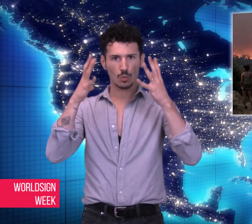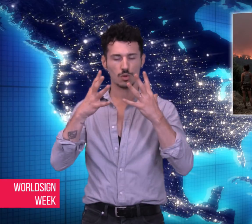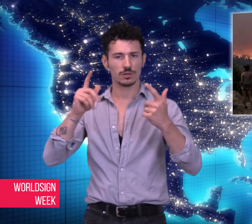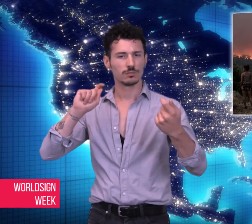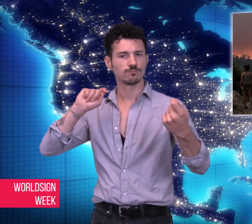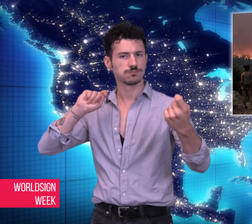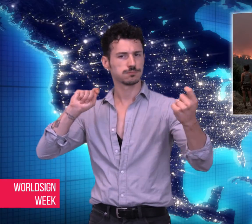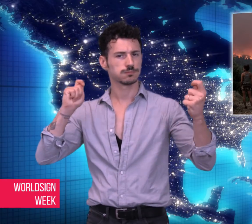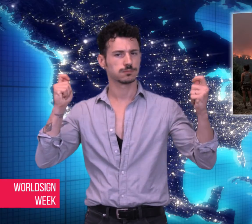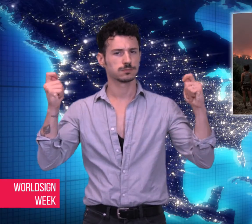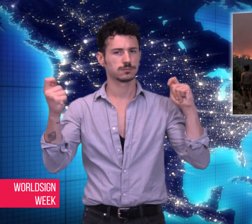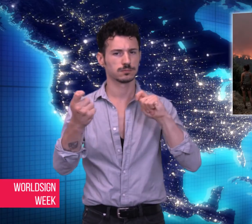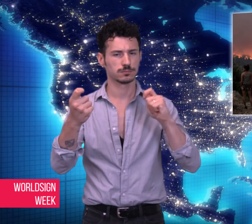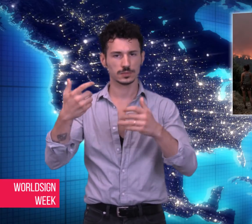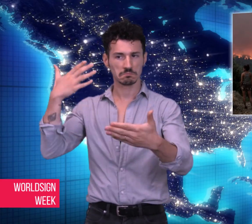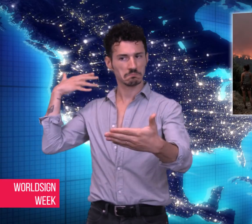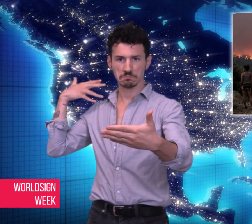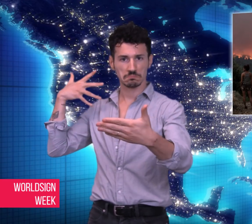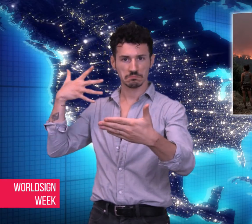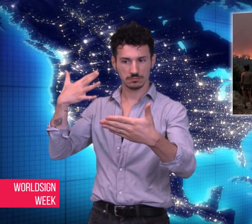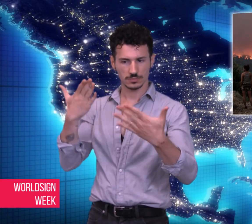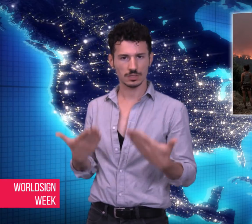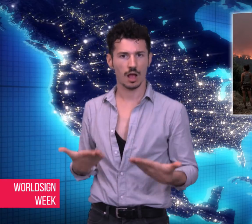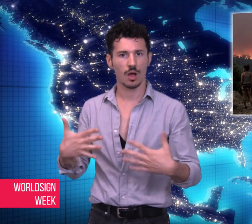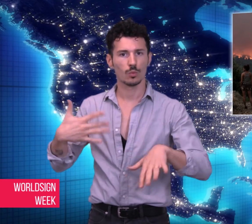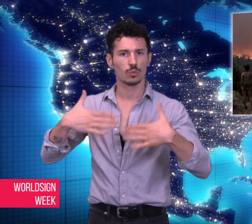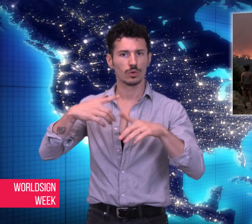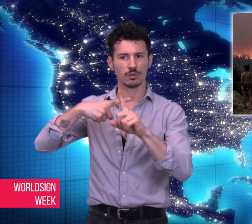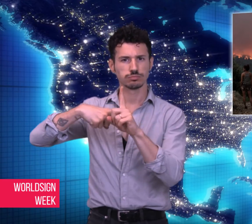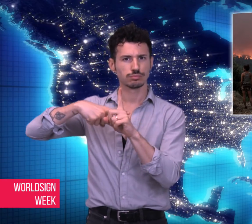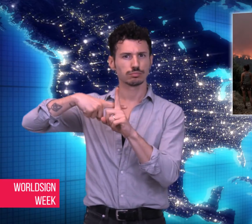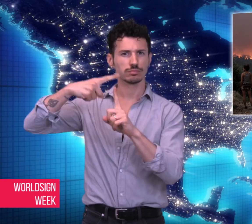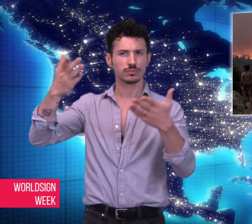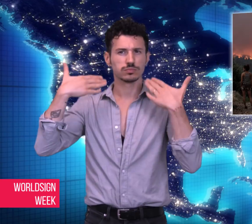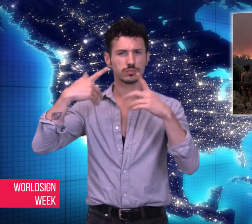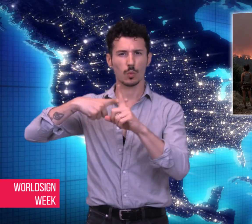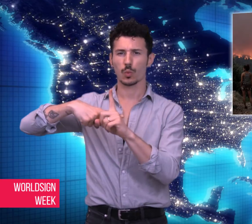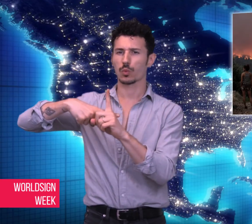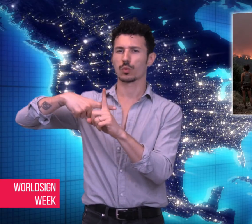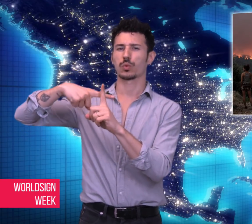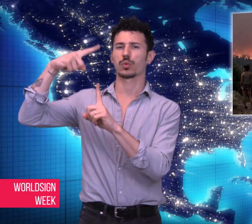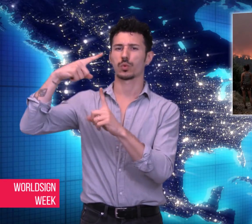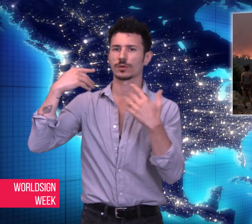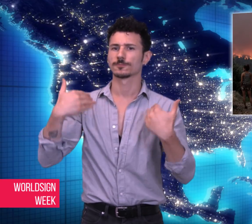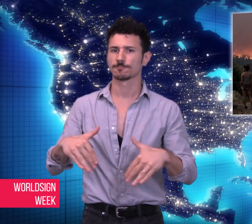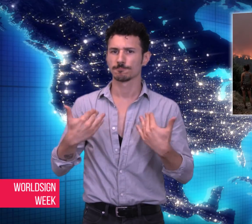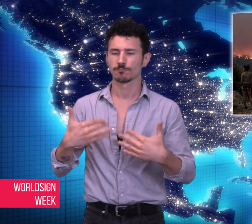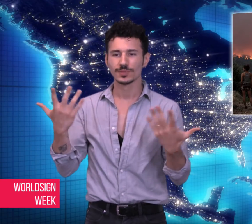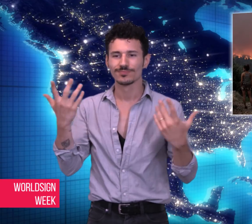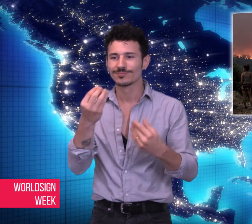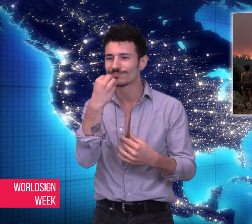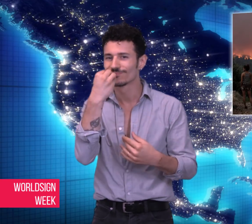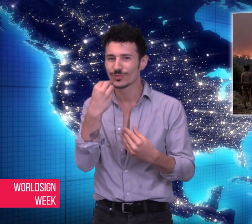Climate change is being blamed for hotter temperatures than usual which